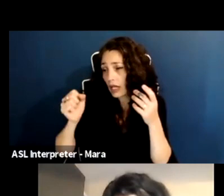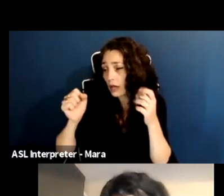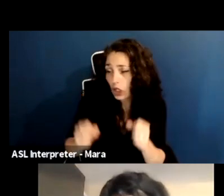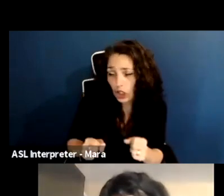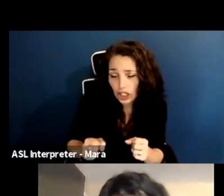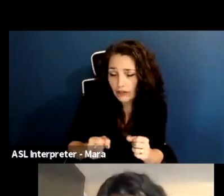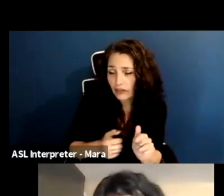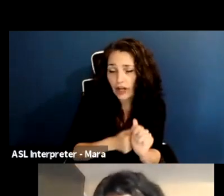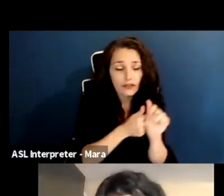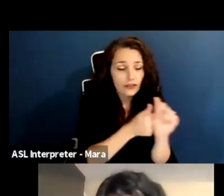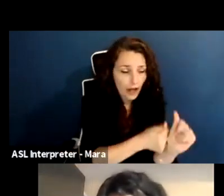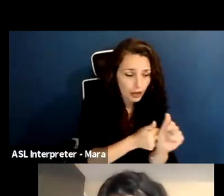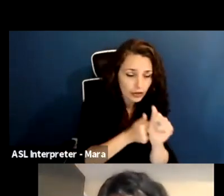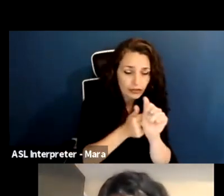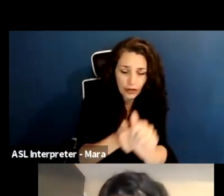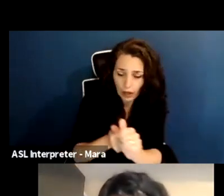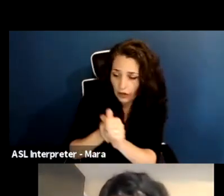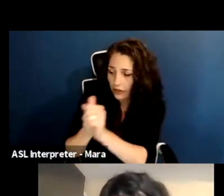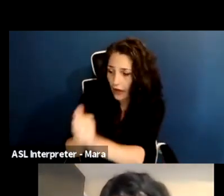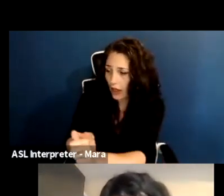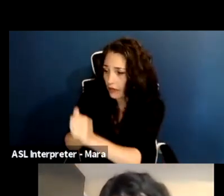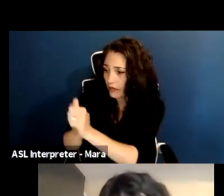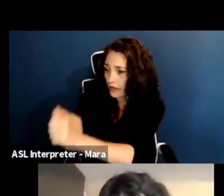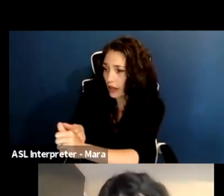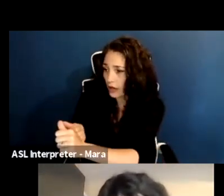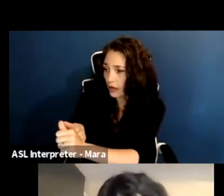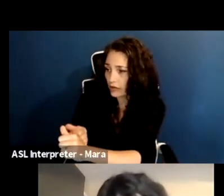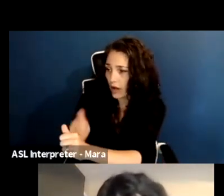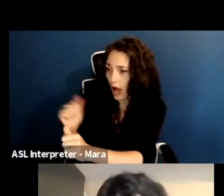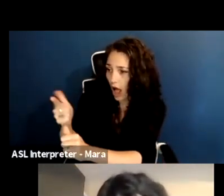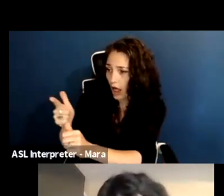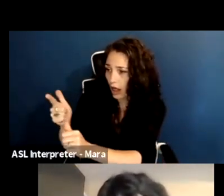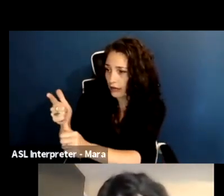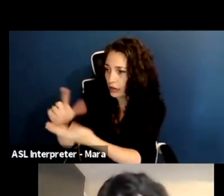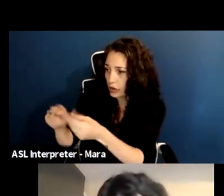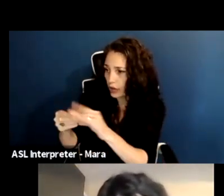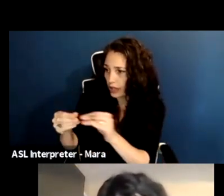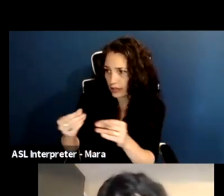because they do, Impact is not something that happens in a one shot deal.